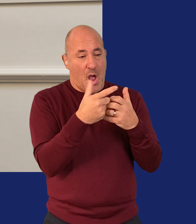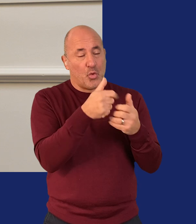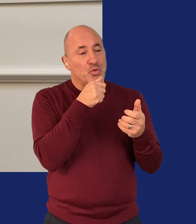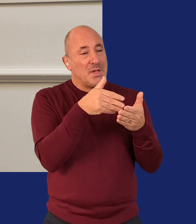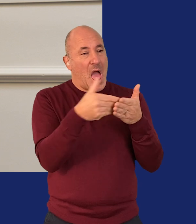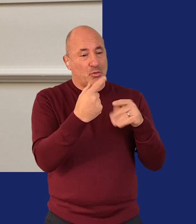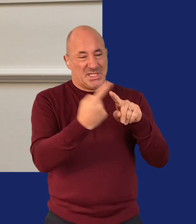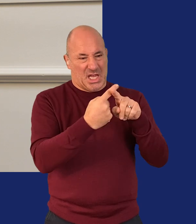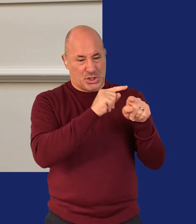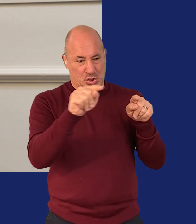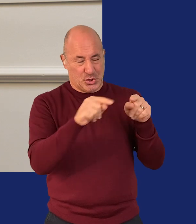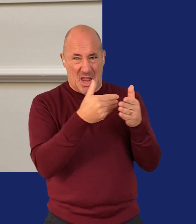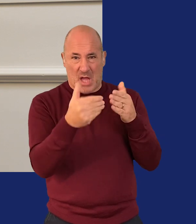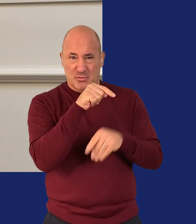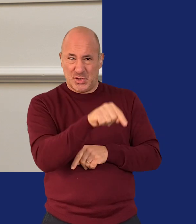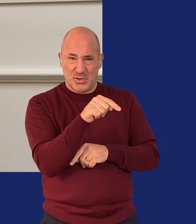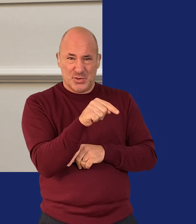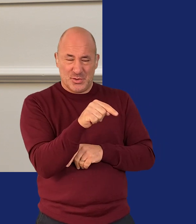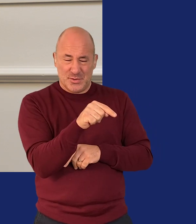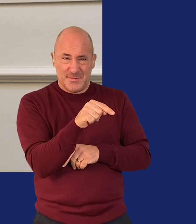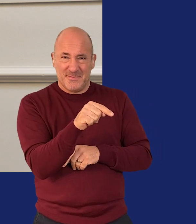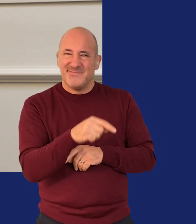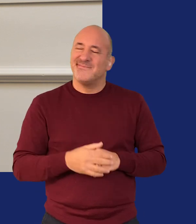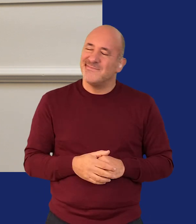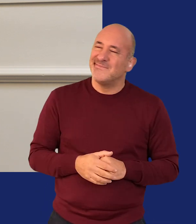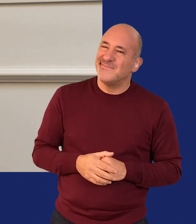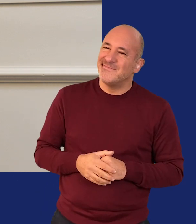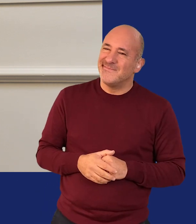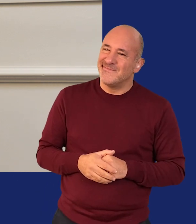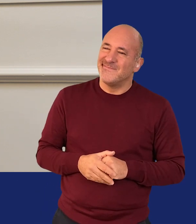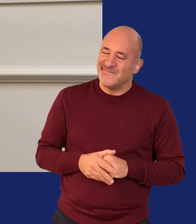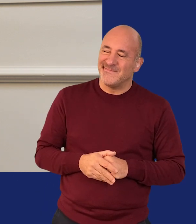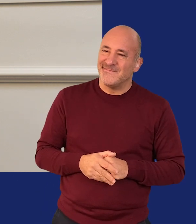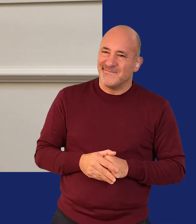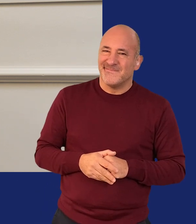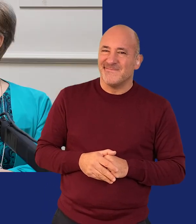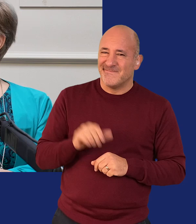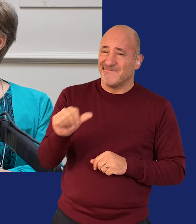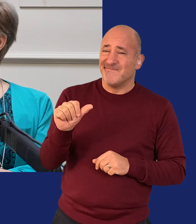is the type of language then? Yeah, definitely.